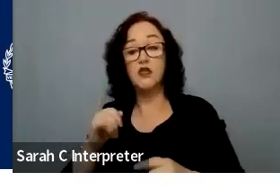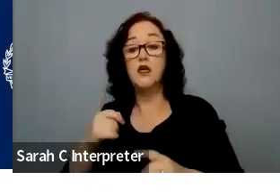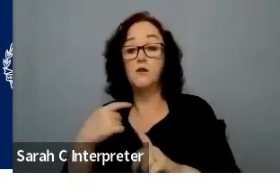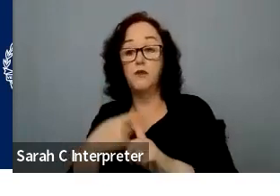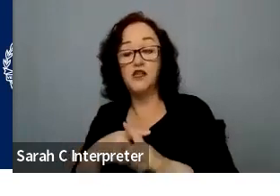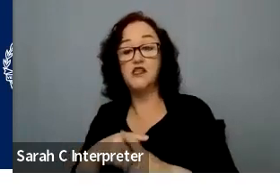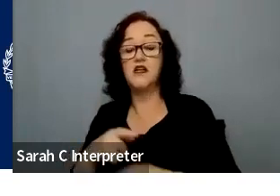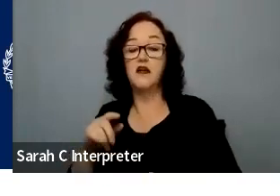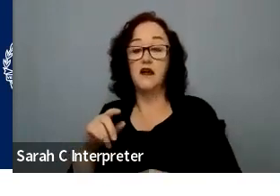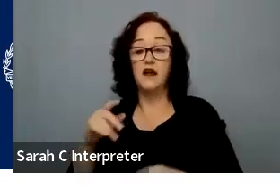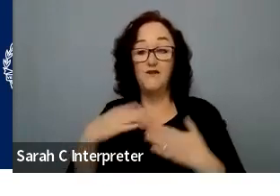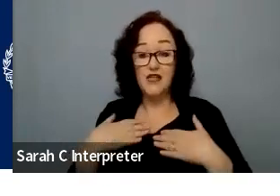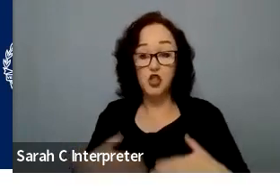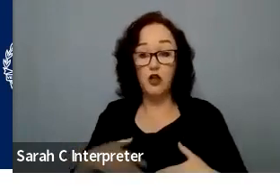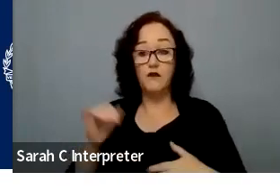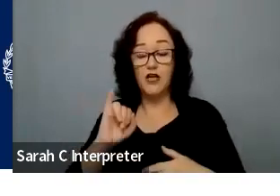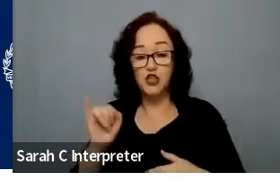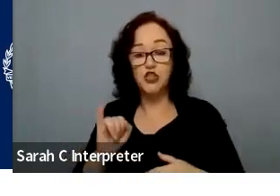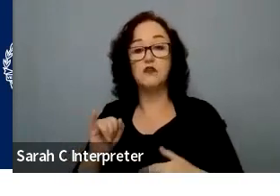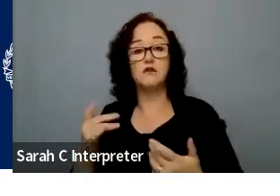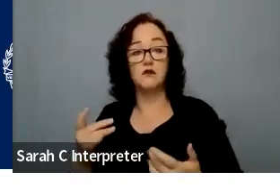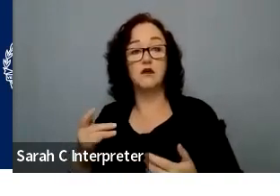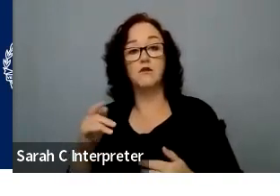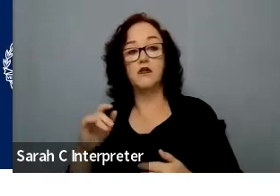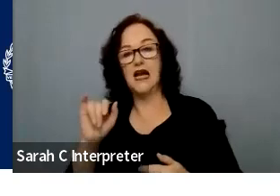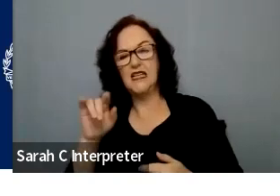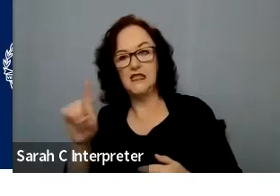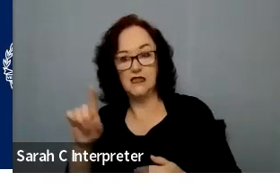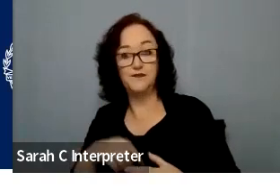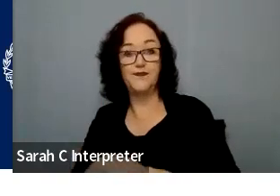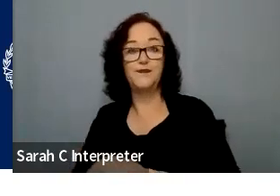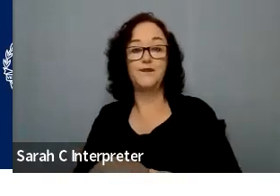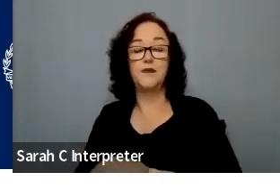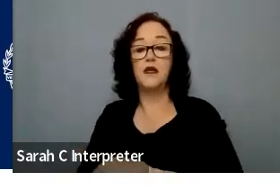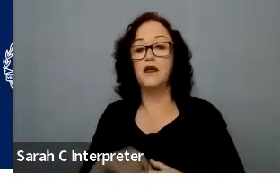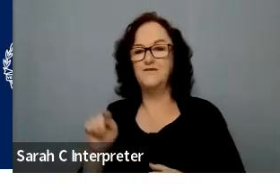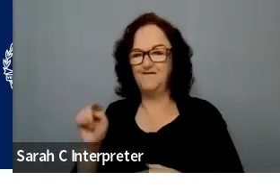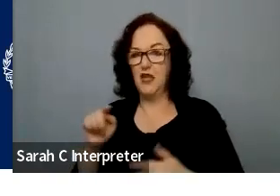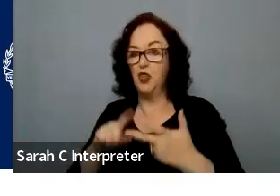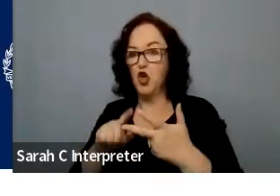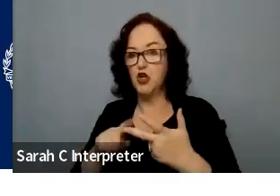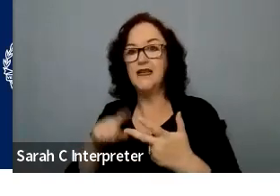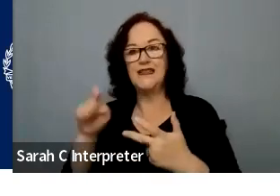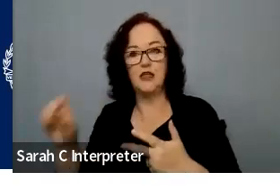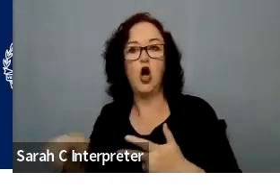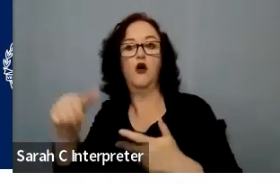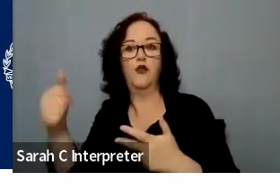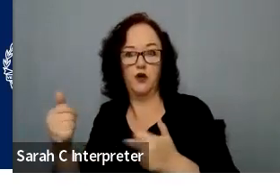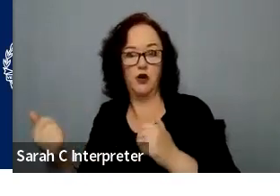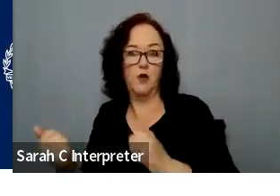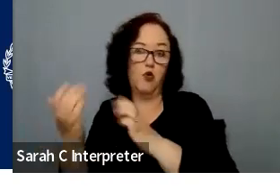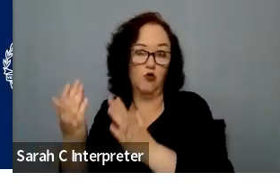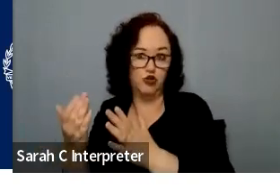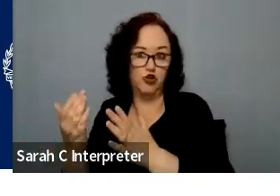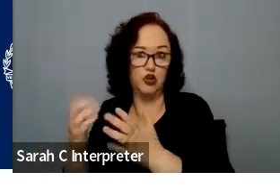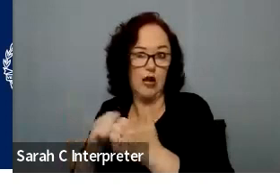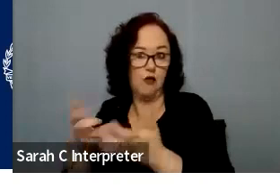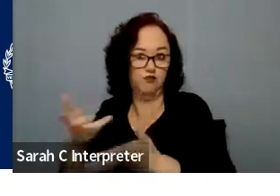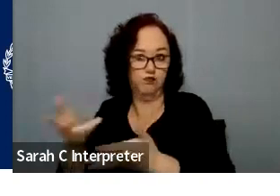and this person used an alternate communication approach, on this scale the students are asked to,